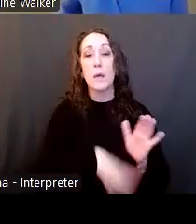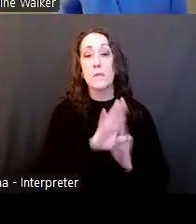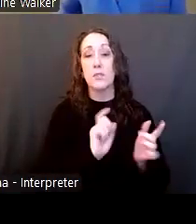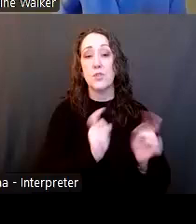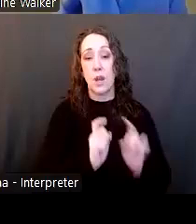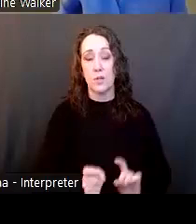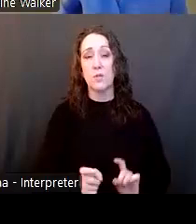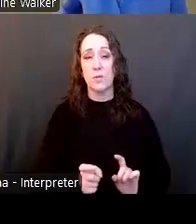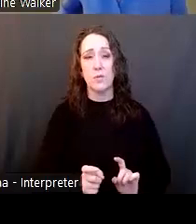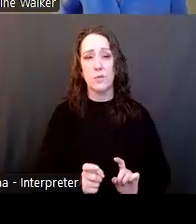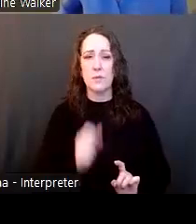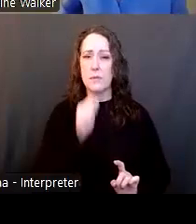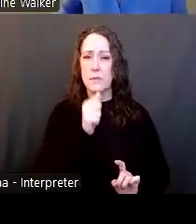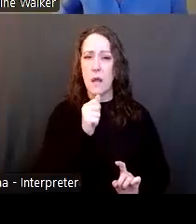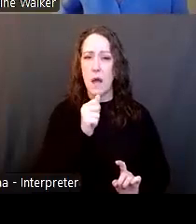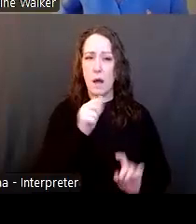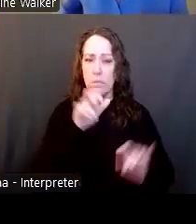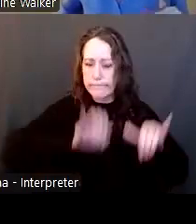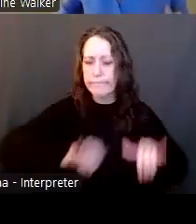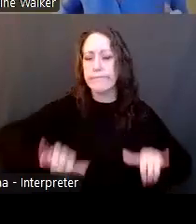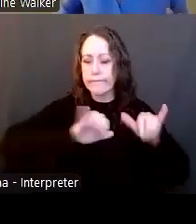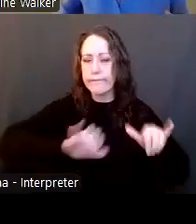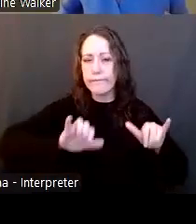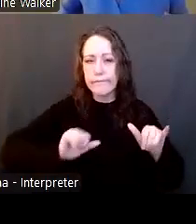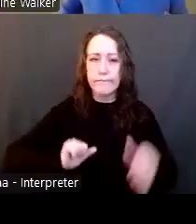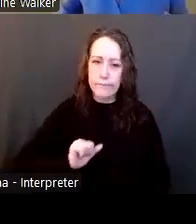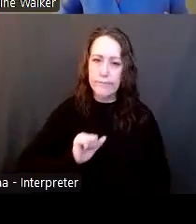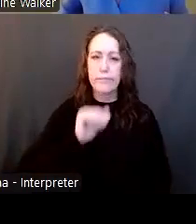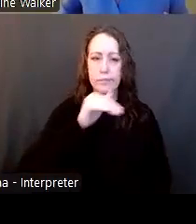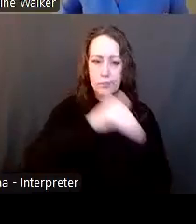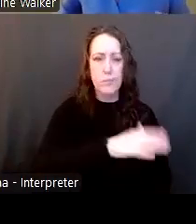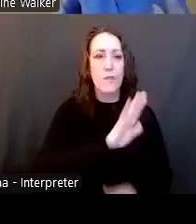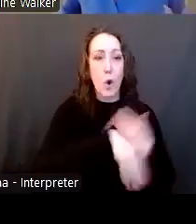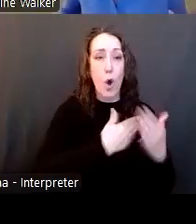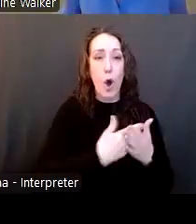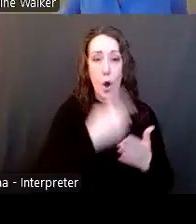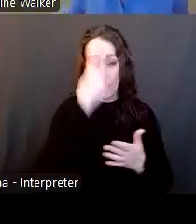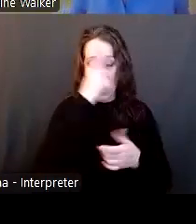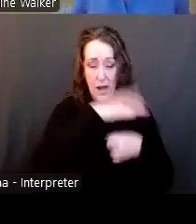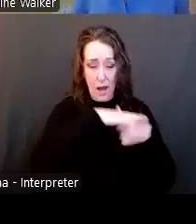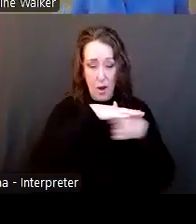is not uniform in trajectory across all brain regions so for example in